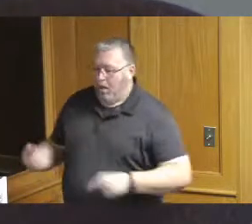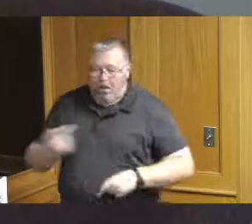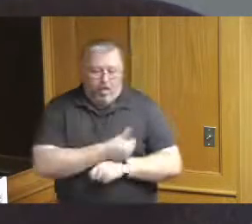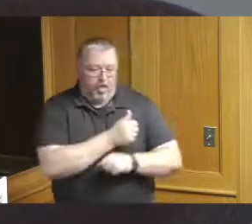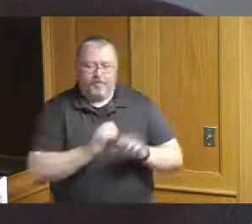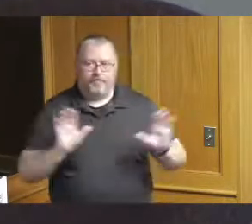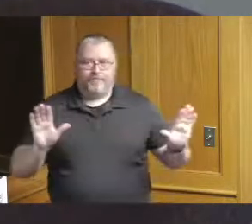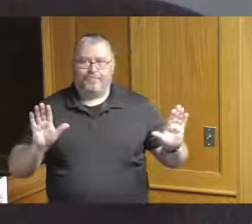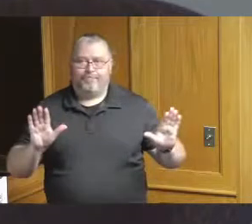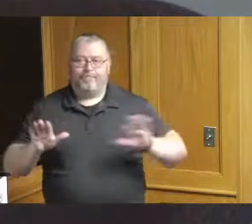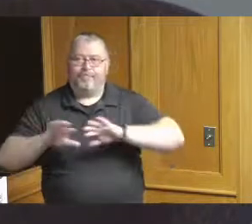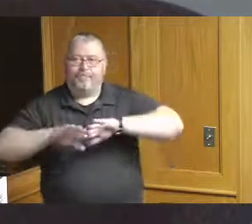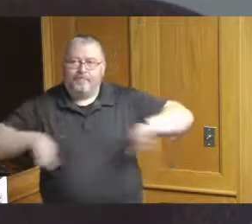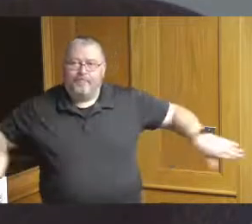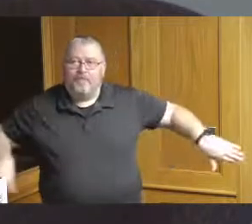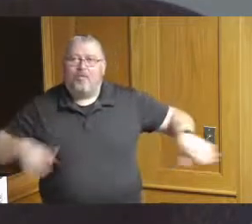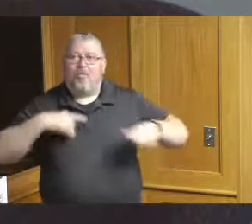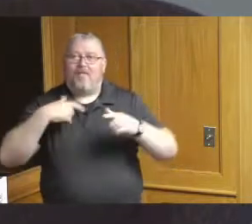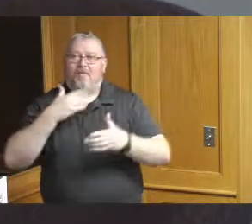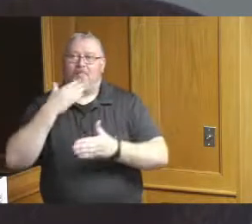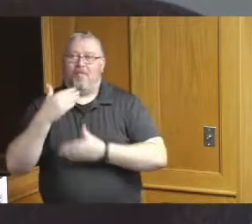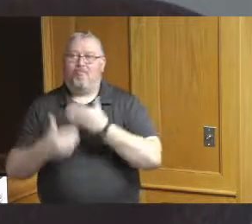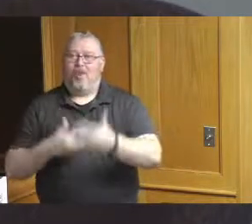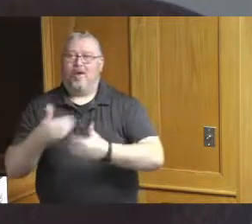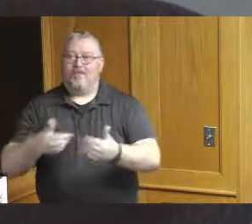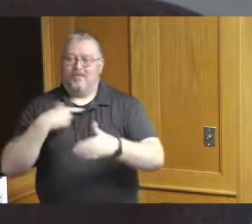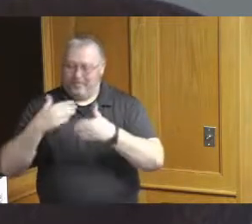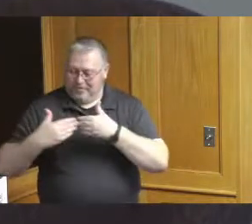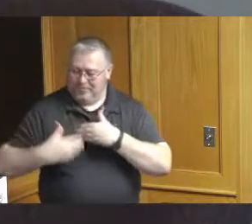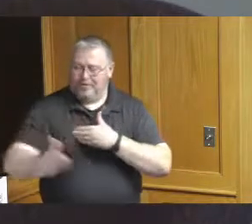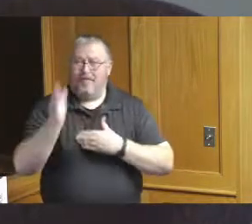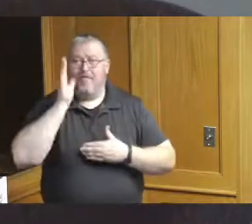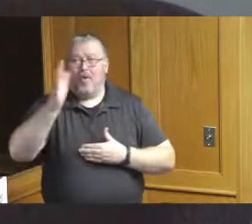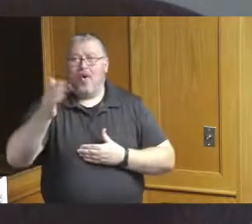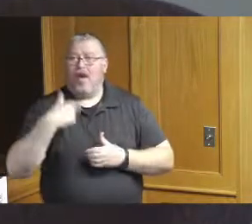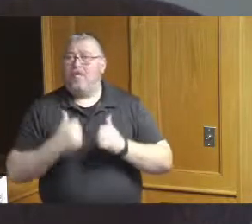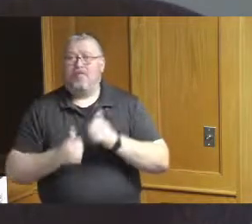to sort through that and have a better process in the future I'm most interested in how we're